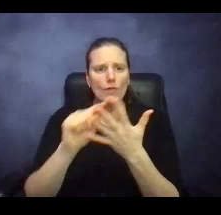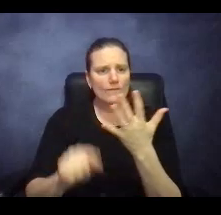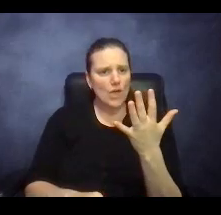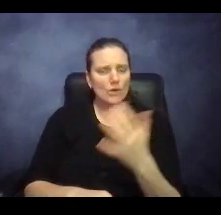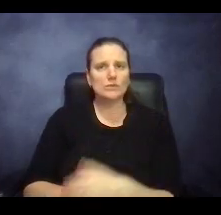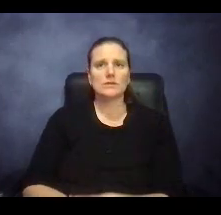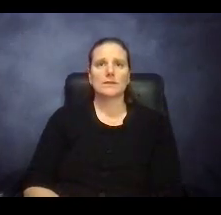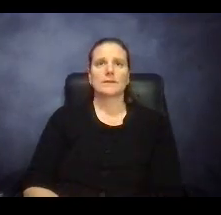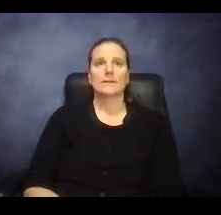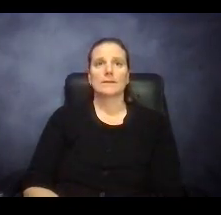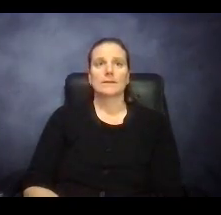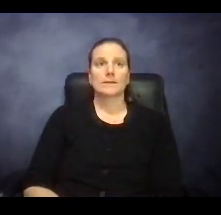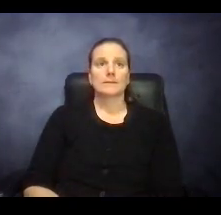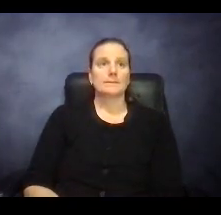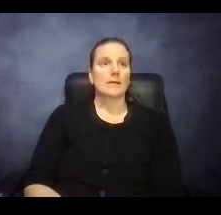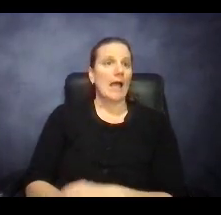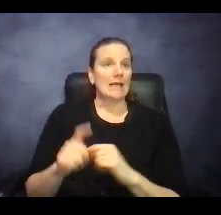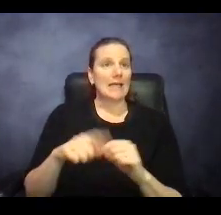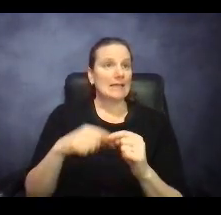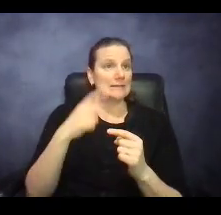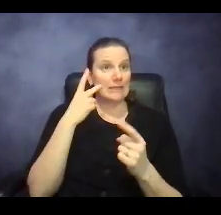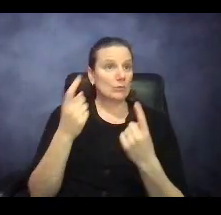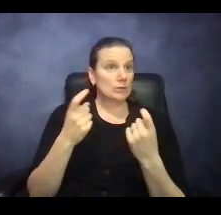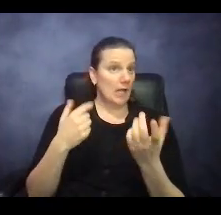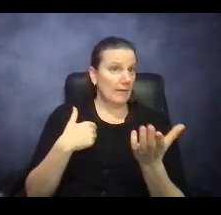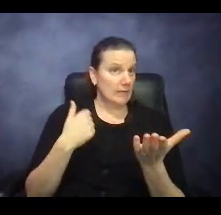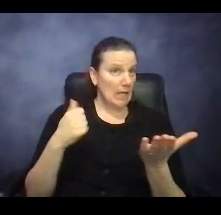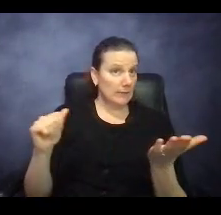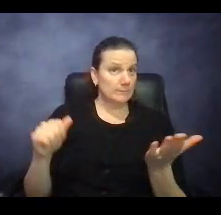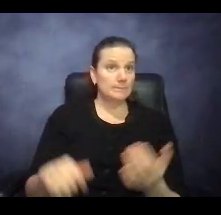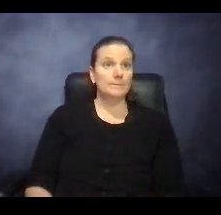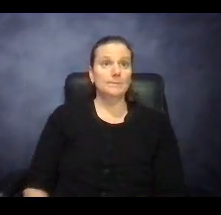I can't see any questions. Kim, are there any questions yet? Yes, there are. So, - Okay,